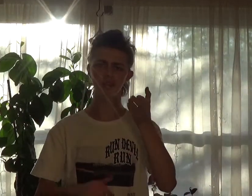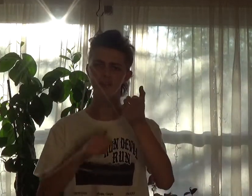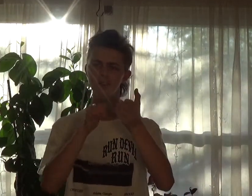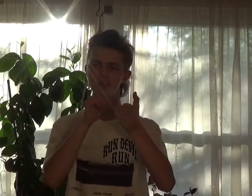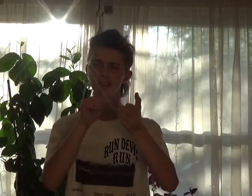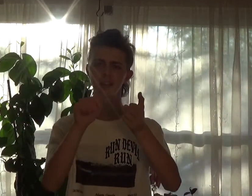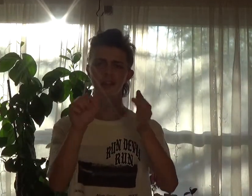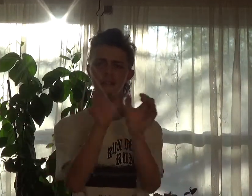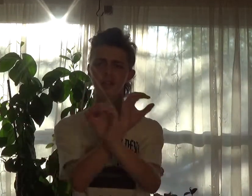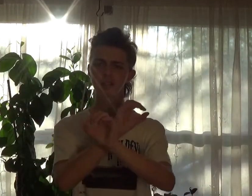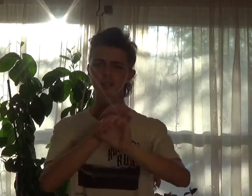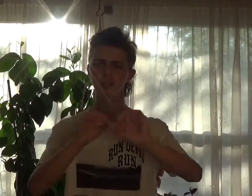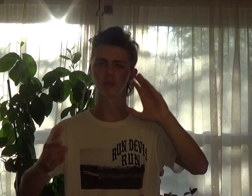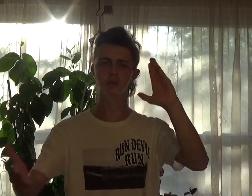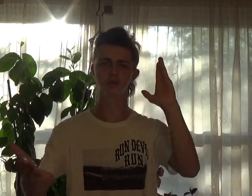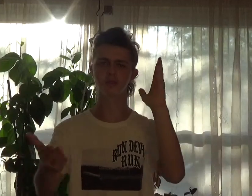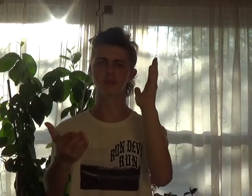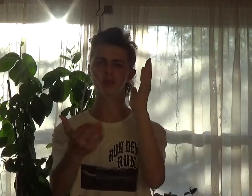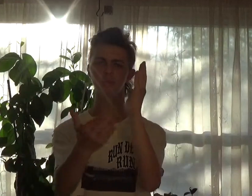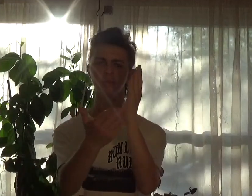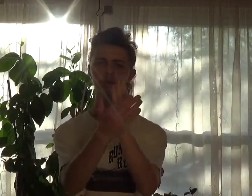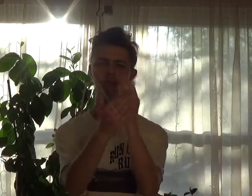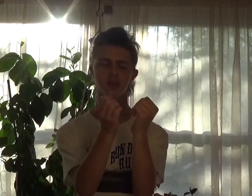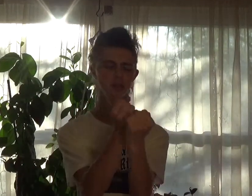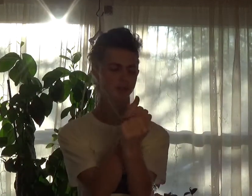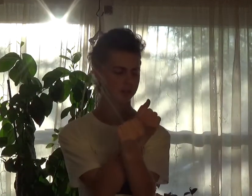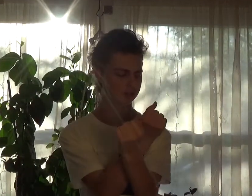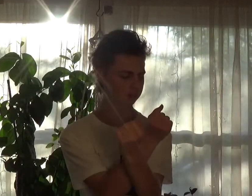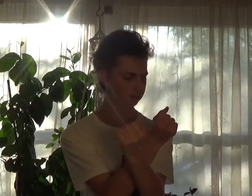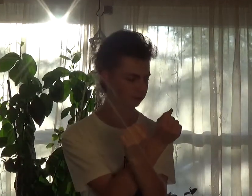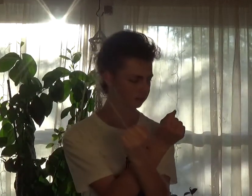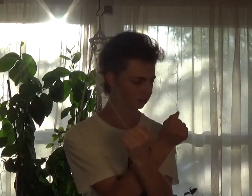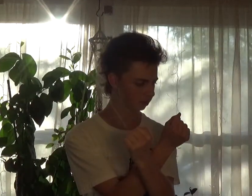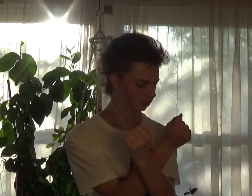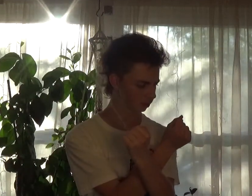But there ain't no stopping love